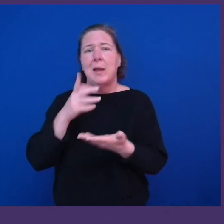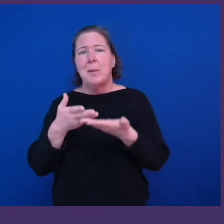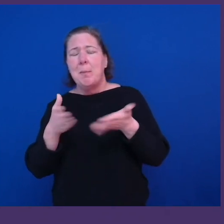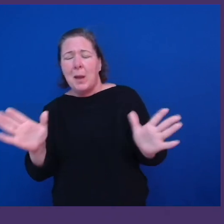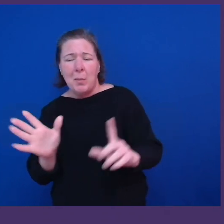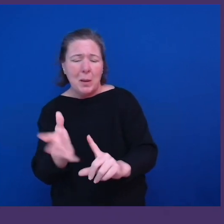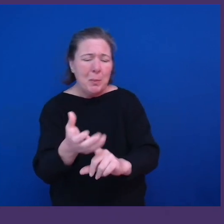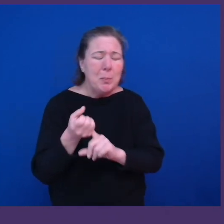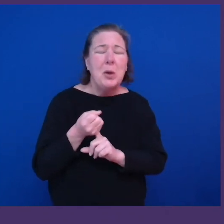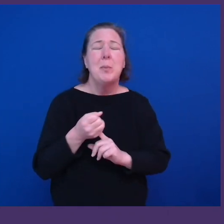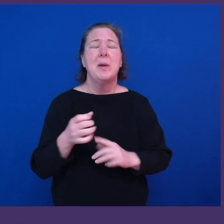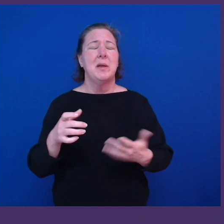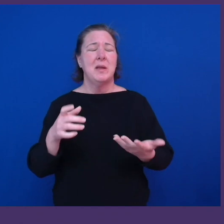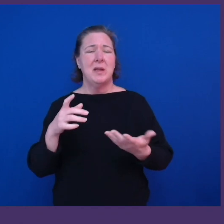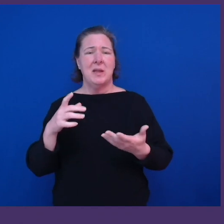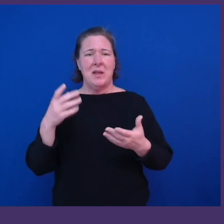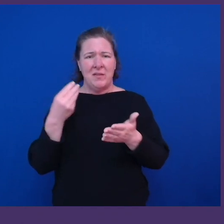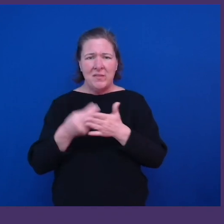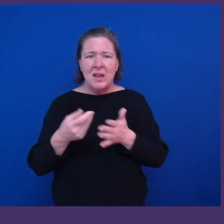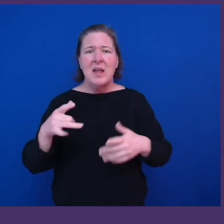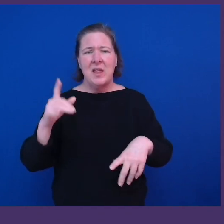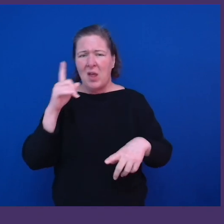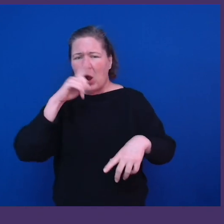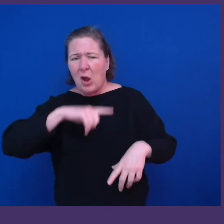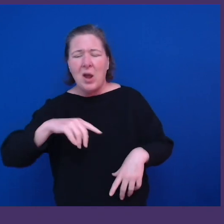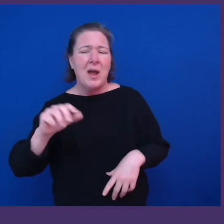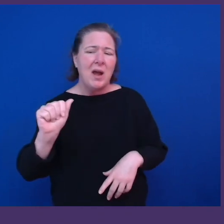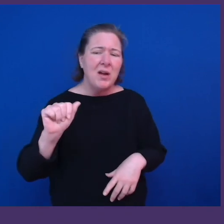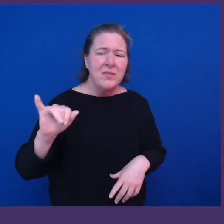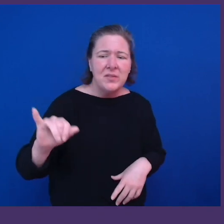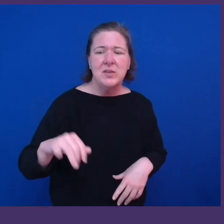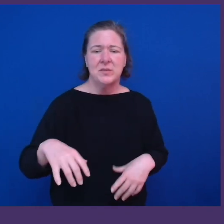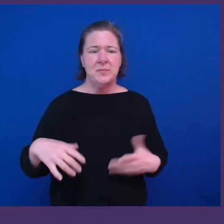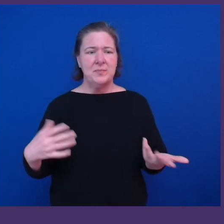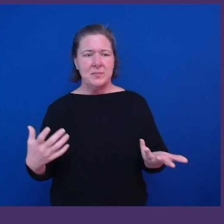in the artificial intelligence regulation, on equality bodies,